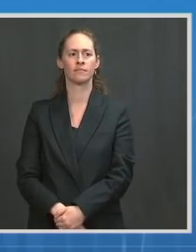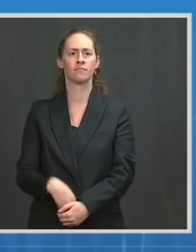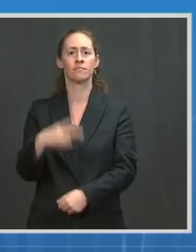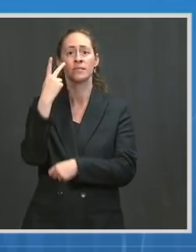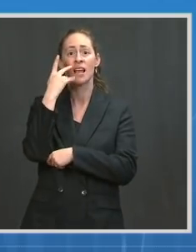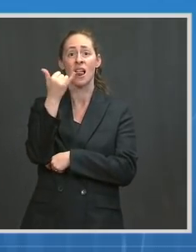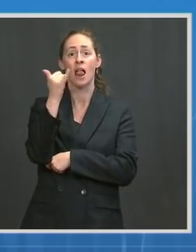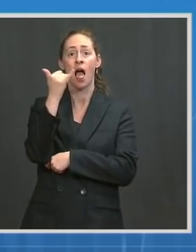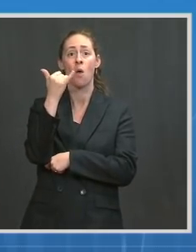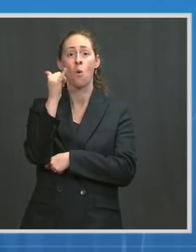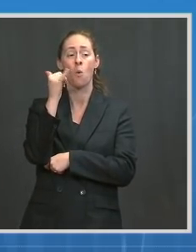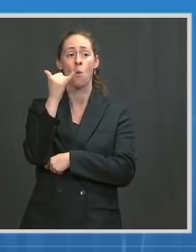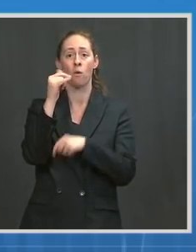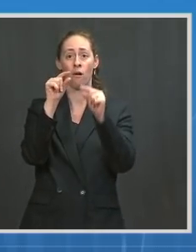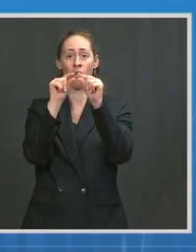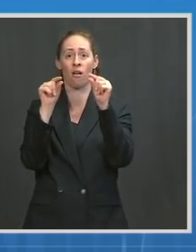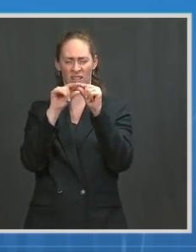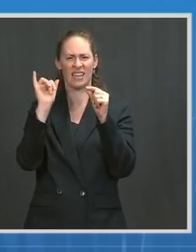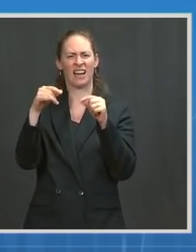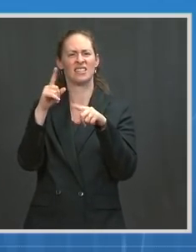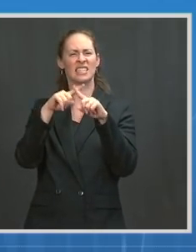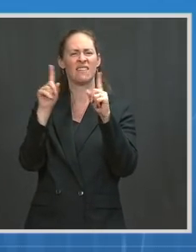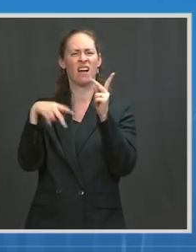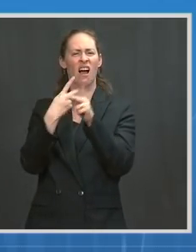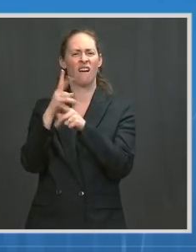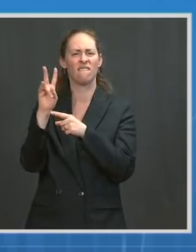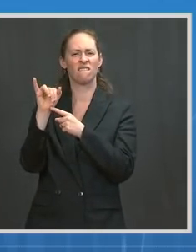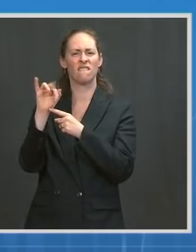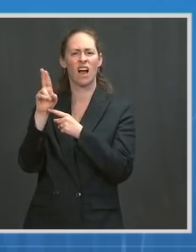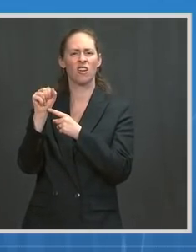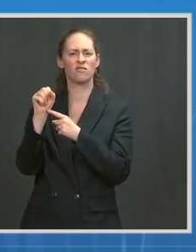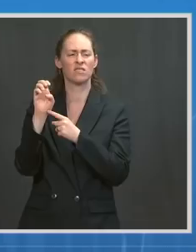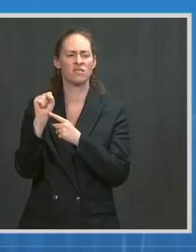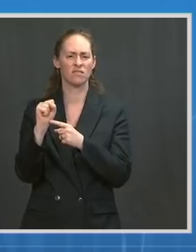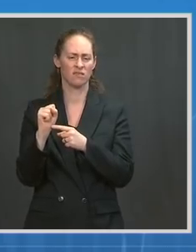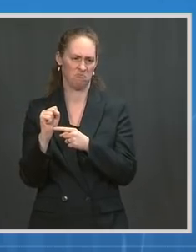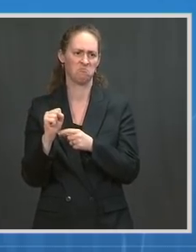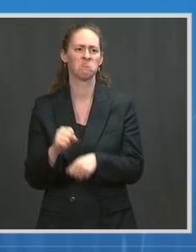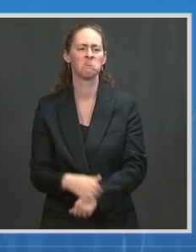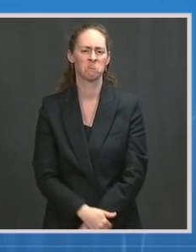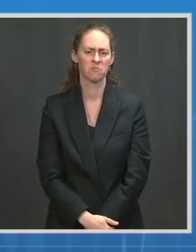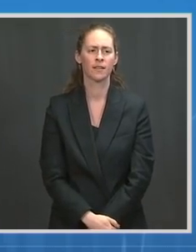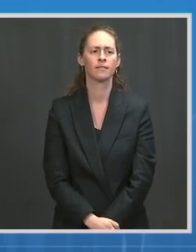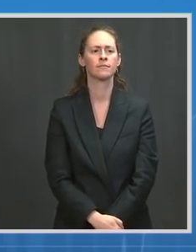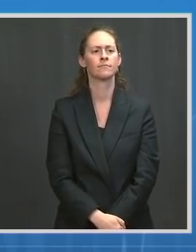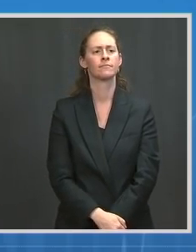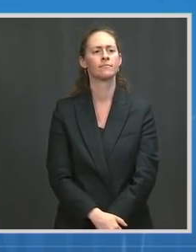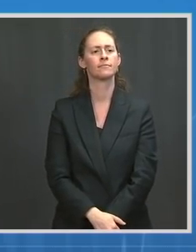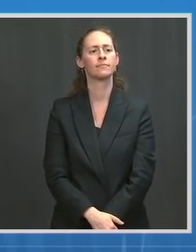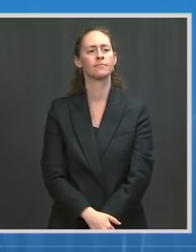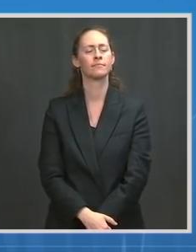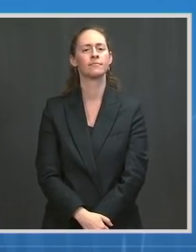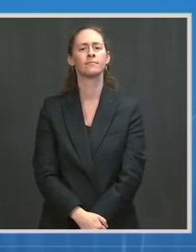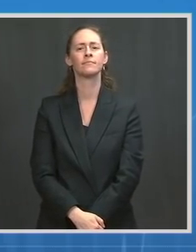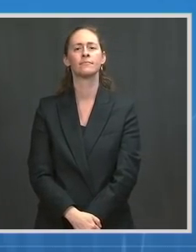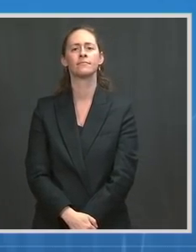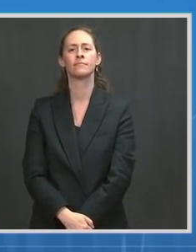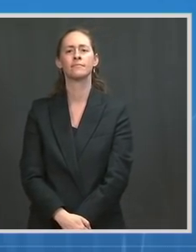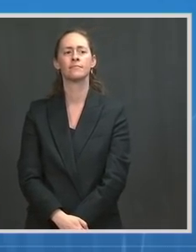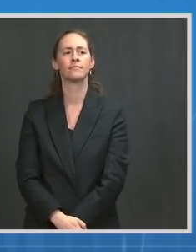that we all get each year. Next slide. In 2002, you had SARS-CoV-1;